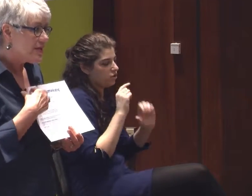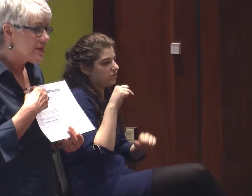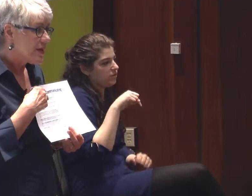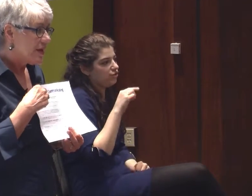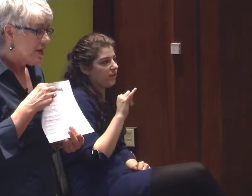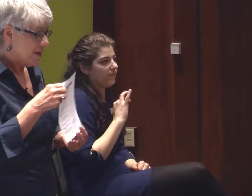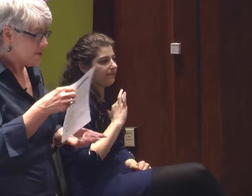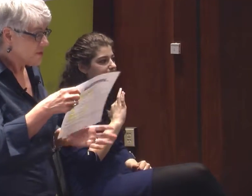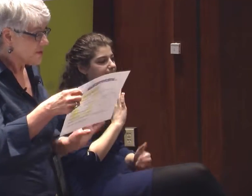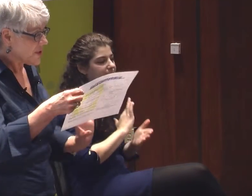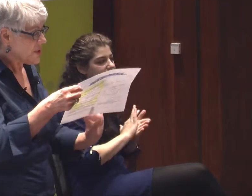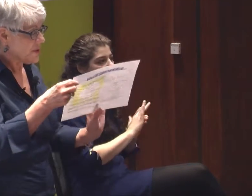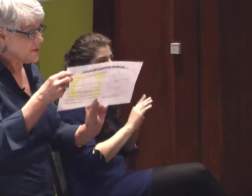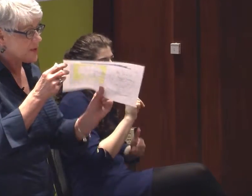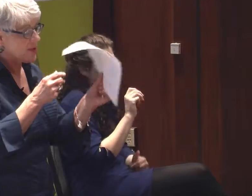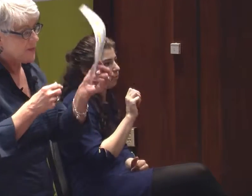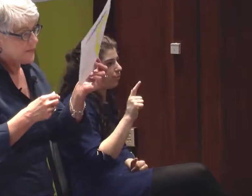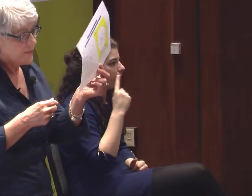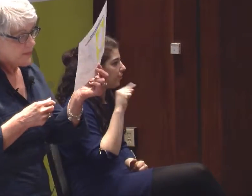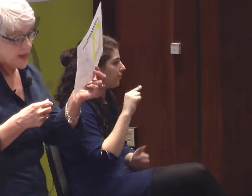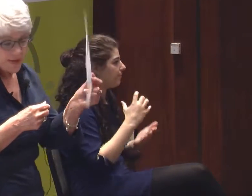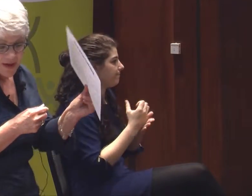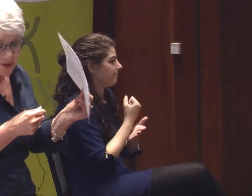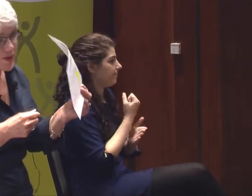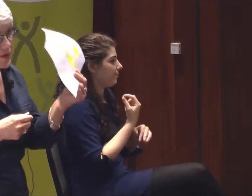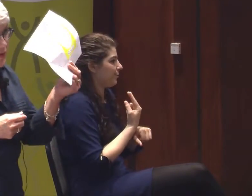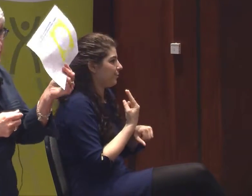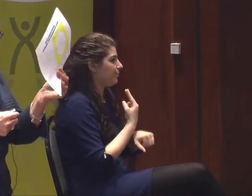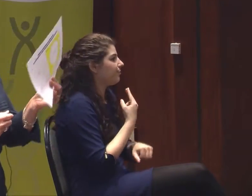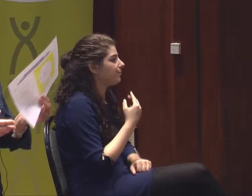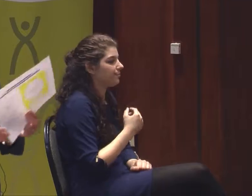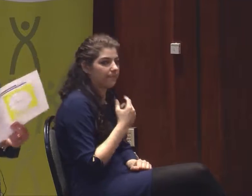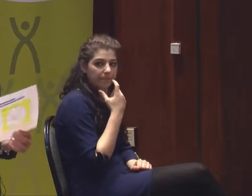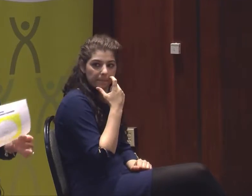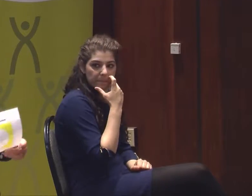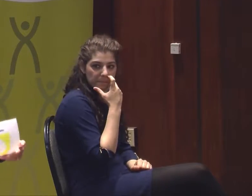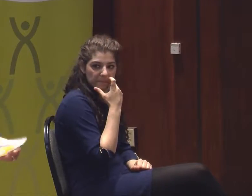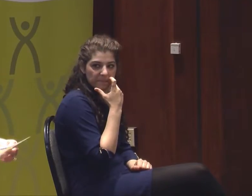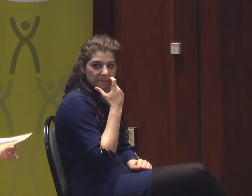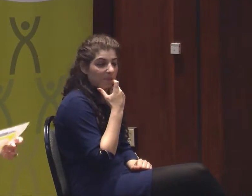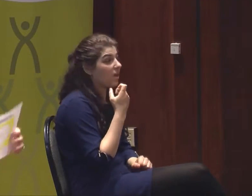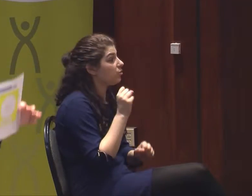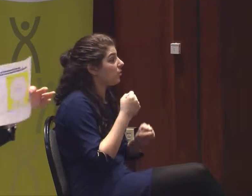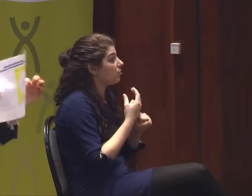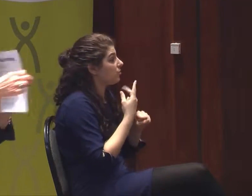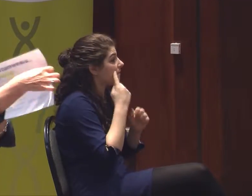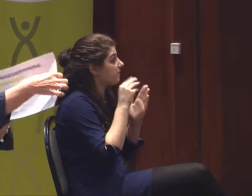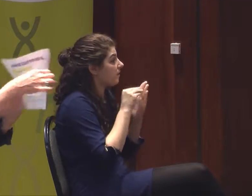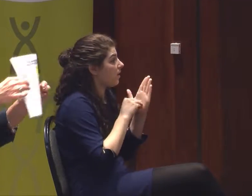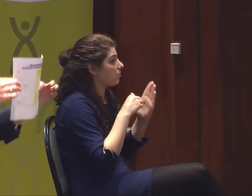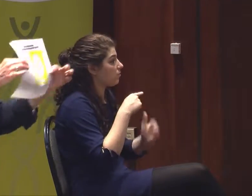tool to use, and then you can use this actually to fill out a profile for a kid. And it's also very easy then to